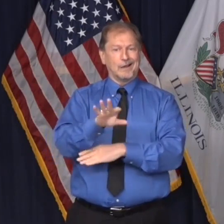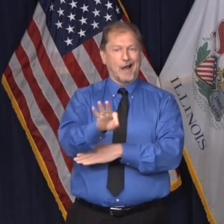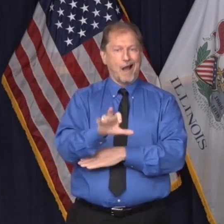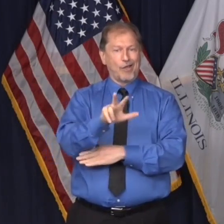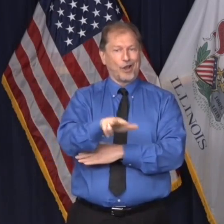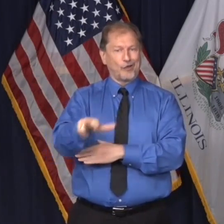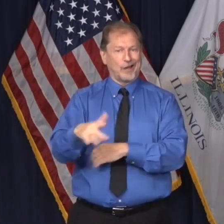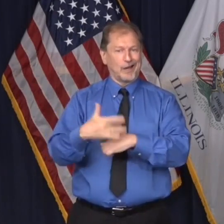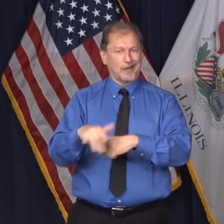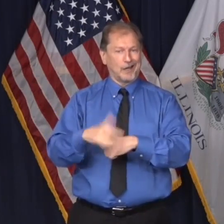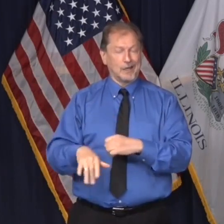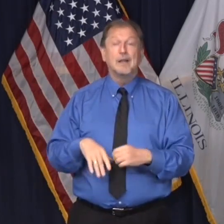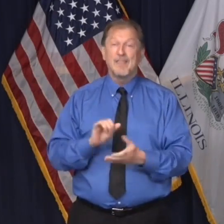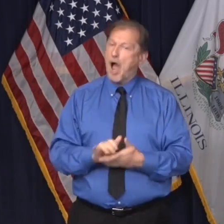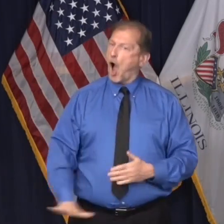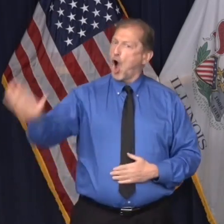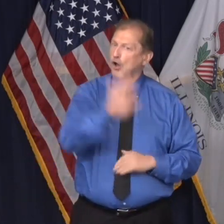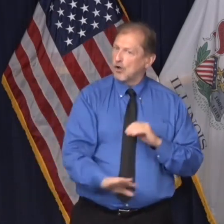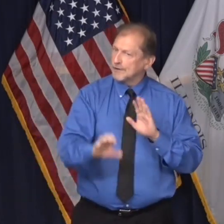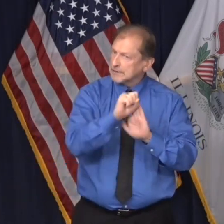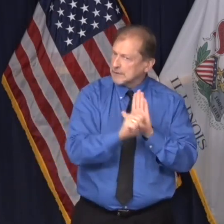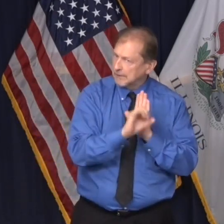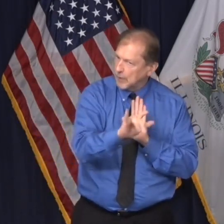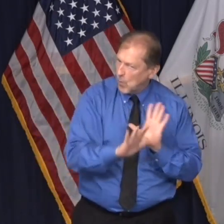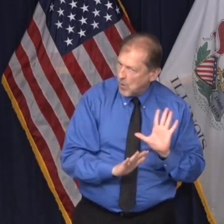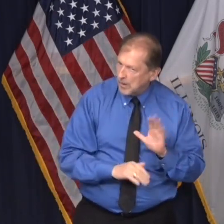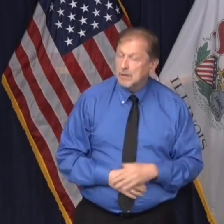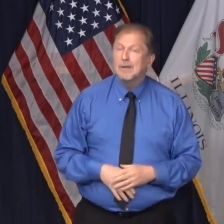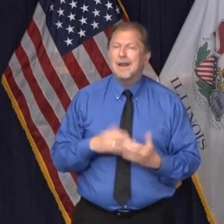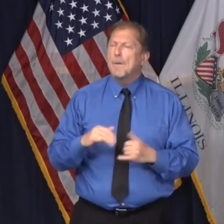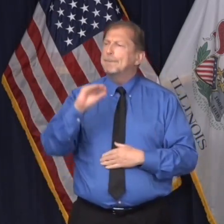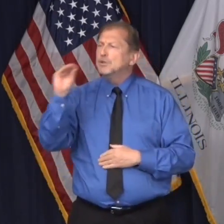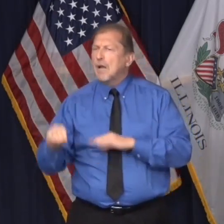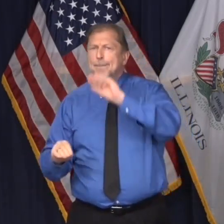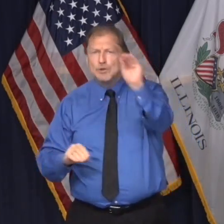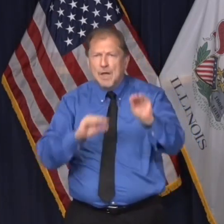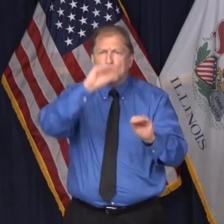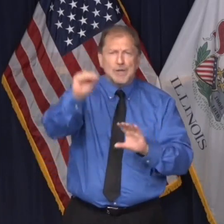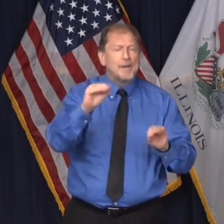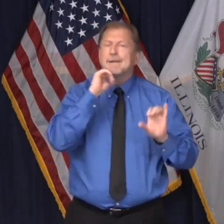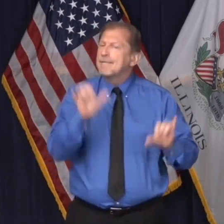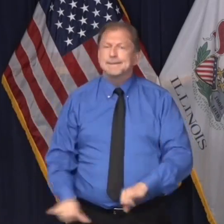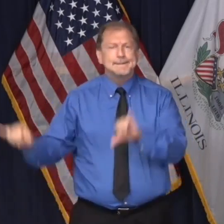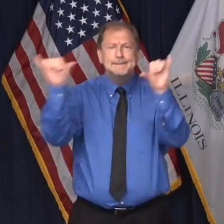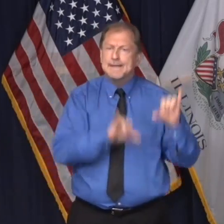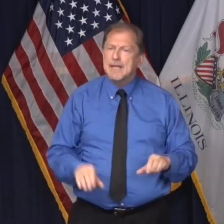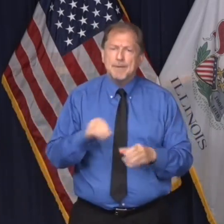PATIENTS LEAVES ABOUT 933 ICU BEDS AVAILABLE STATEWIDE. OF COURSE, THAT ICU BED